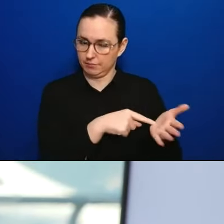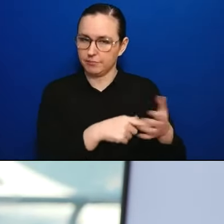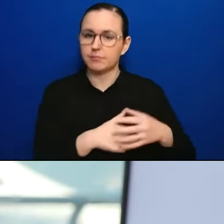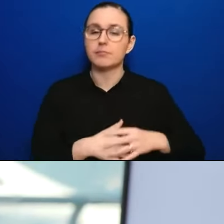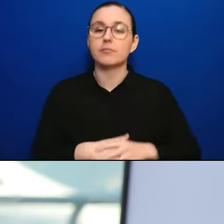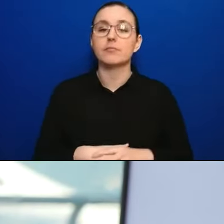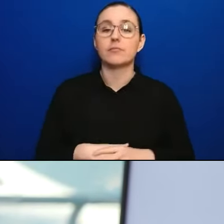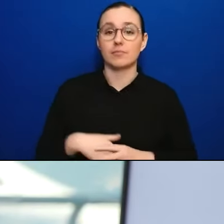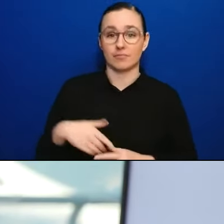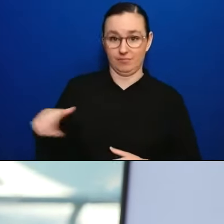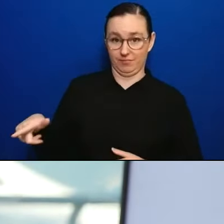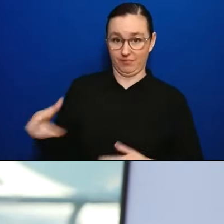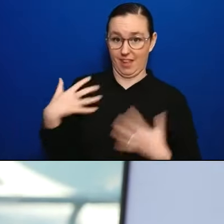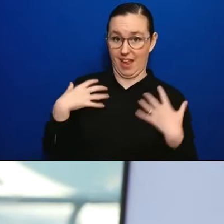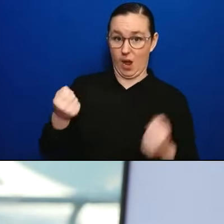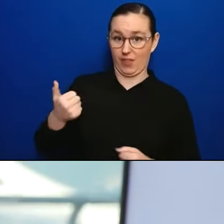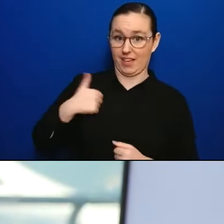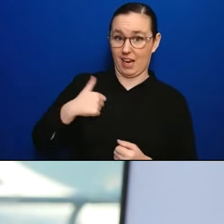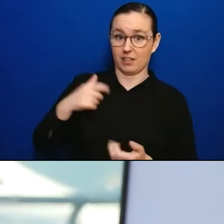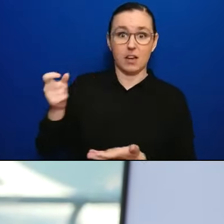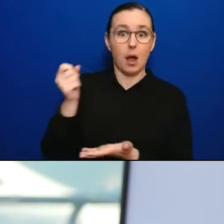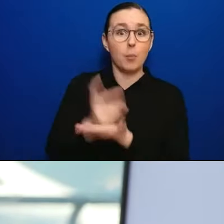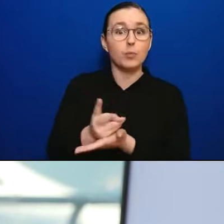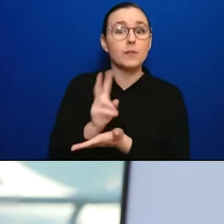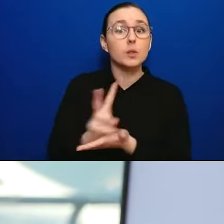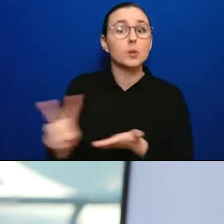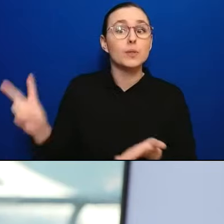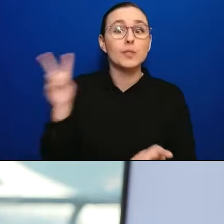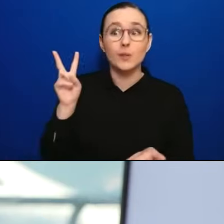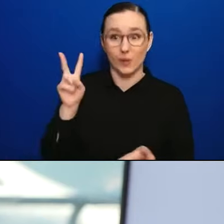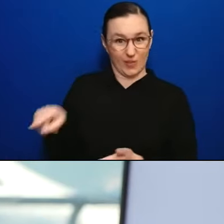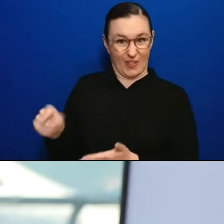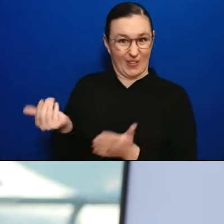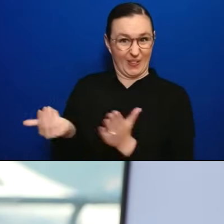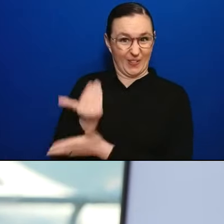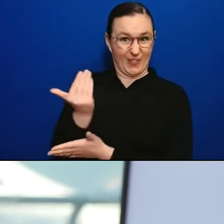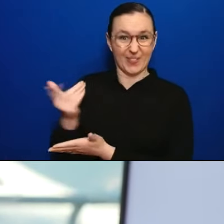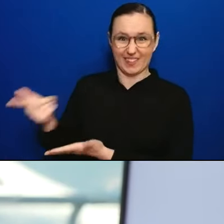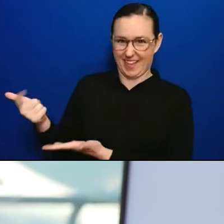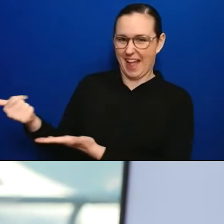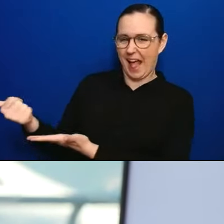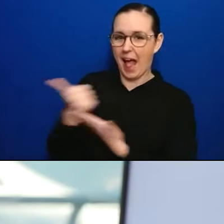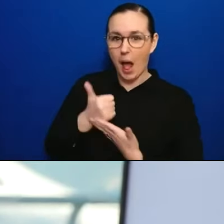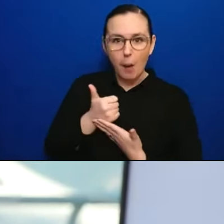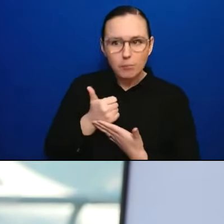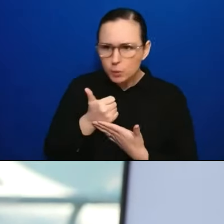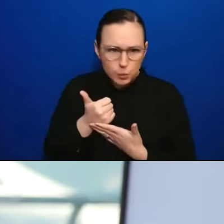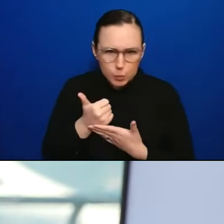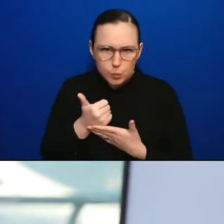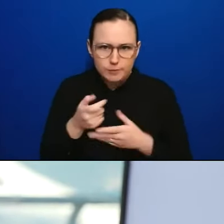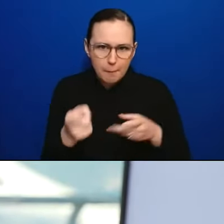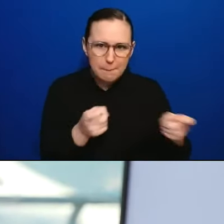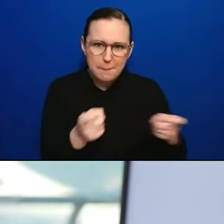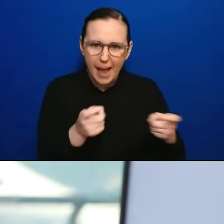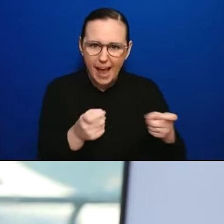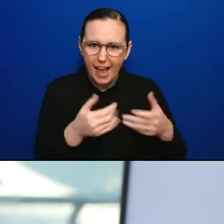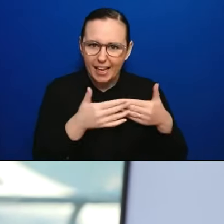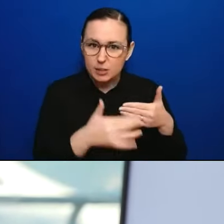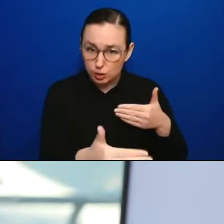treatment update. So as you know, two weeks ago healthcare Canada approved another -- Health Canada